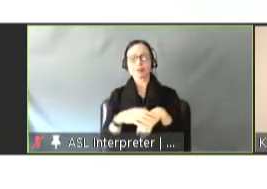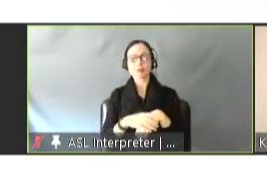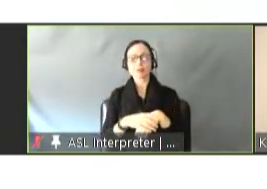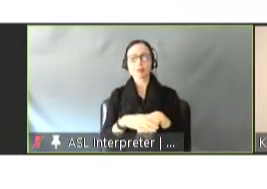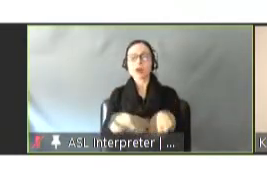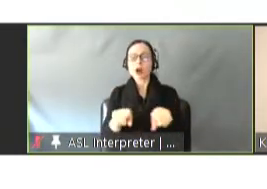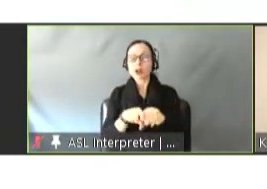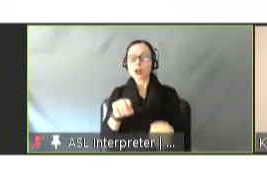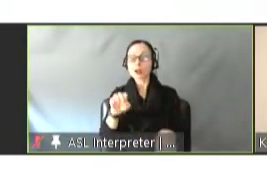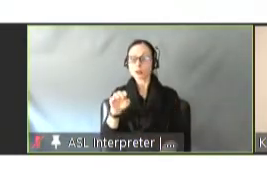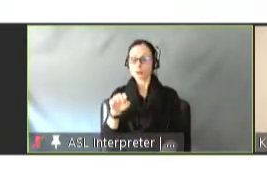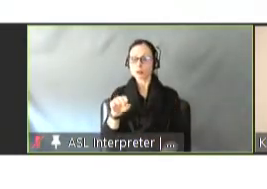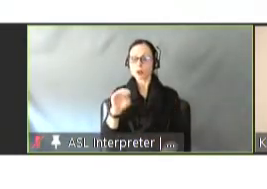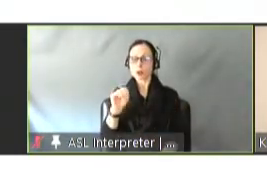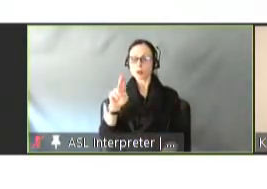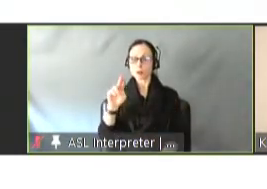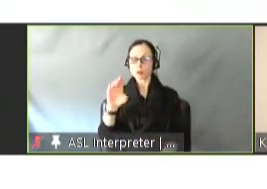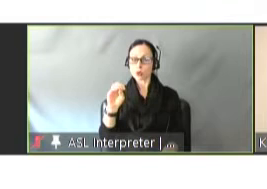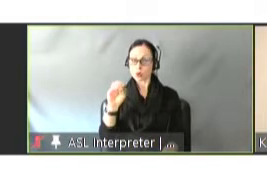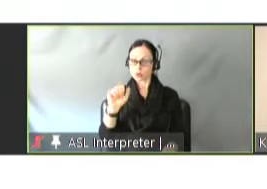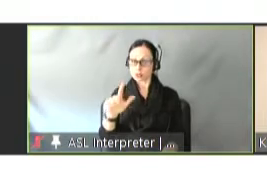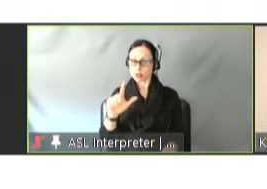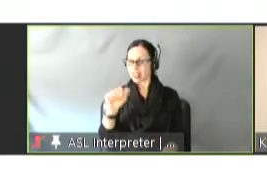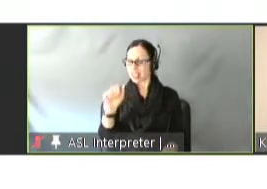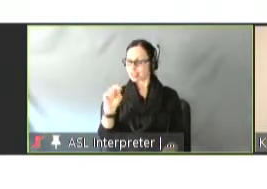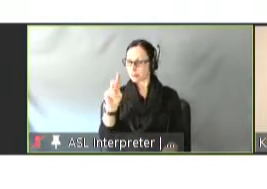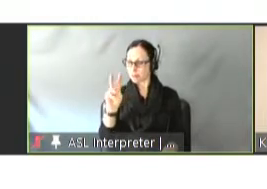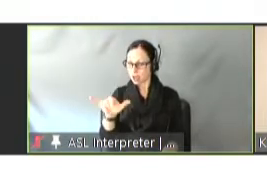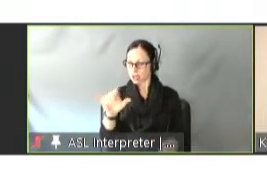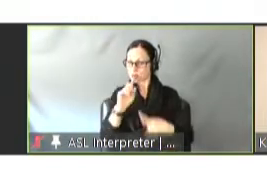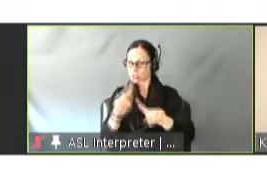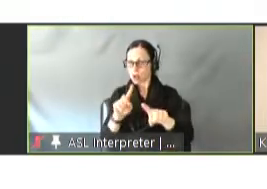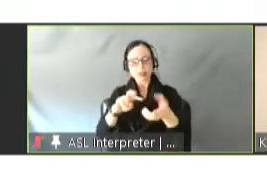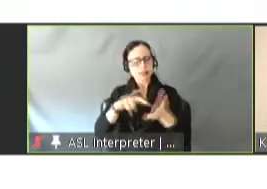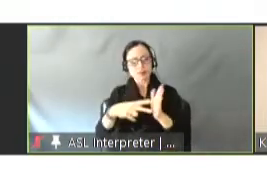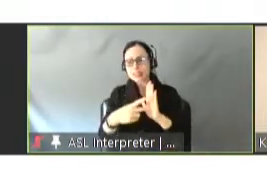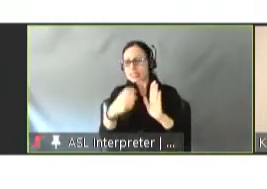for the mucosal antibody responses. So, these are not your classical kind of IgA responses